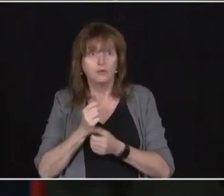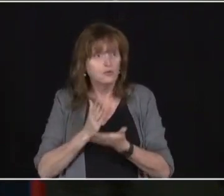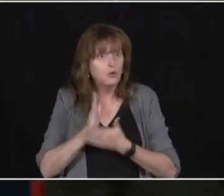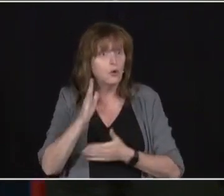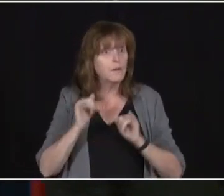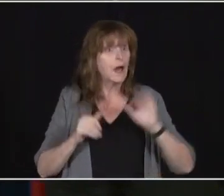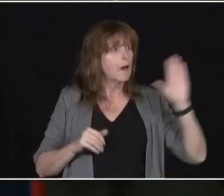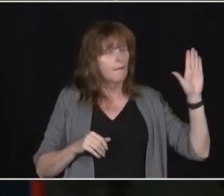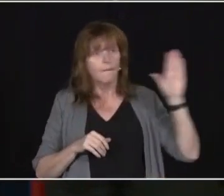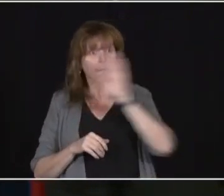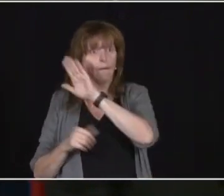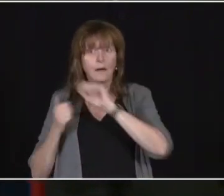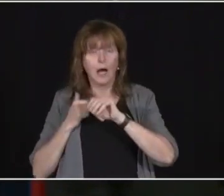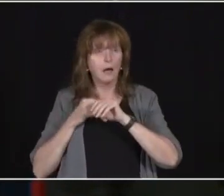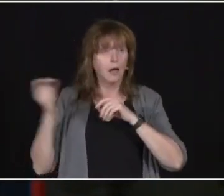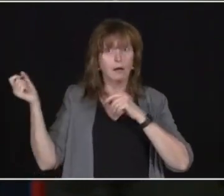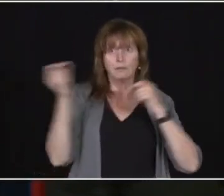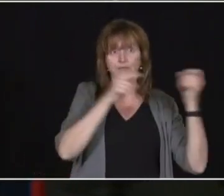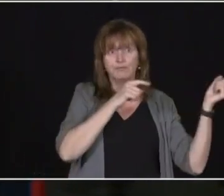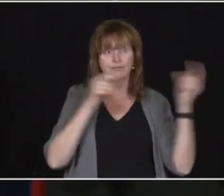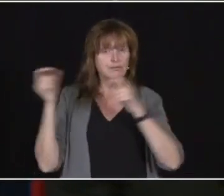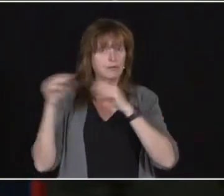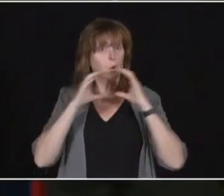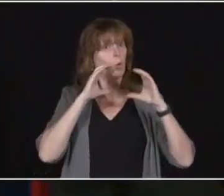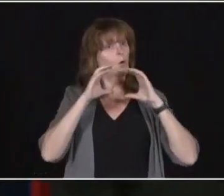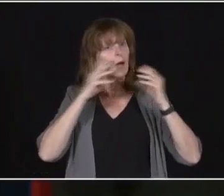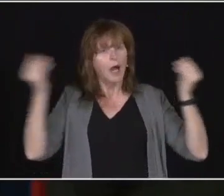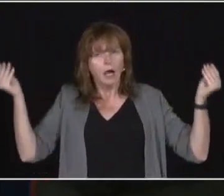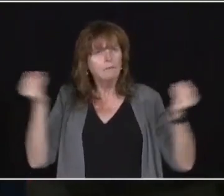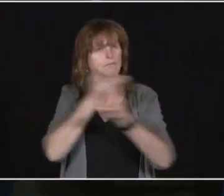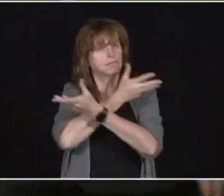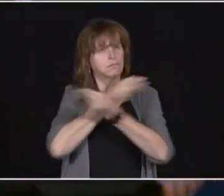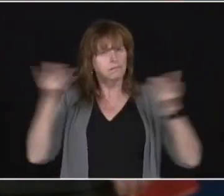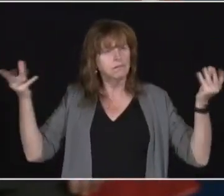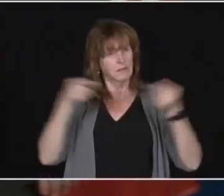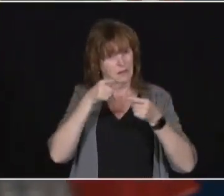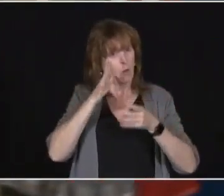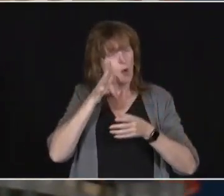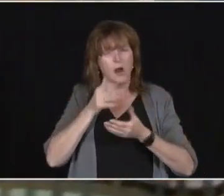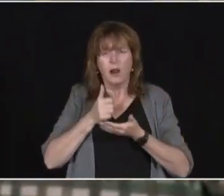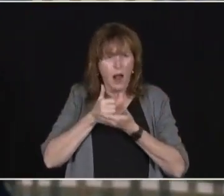important for us to make sure that we beat COVID-19. Follow-up?